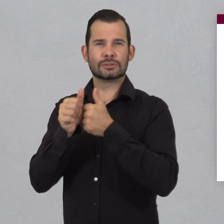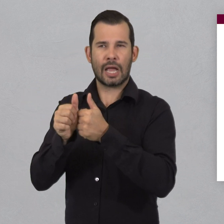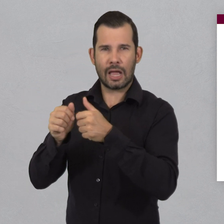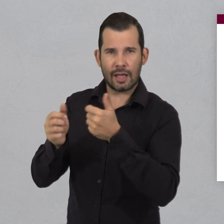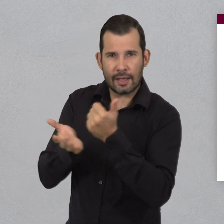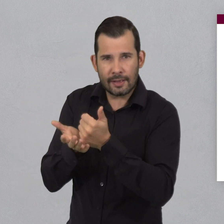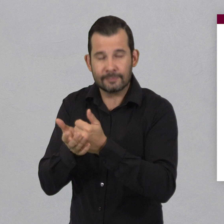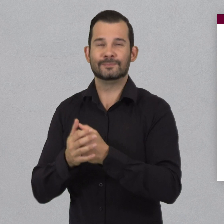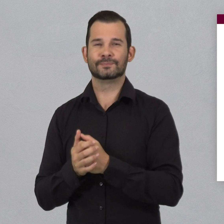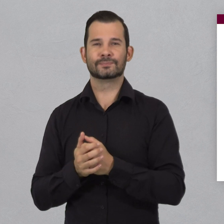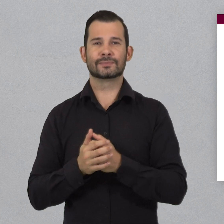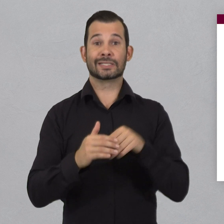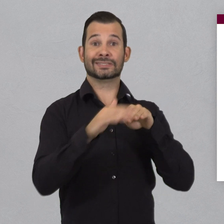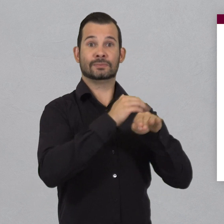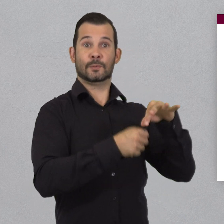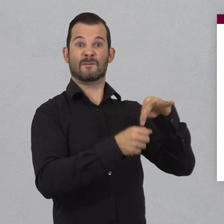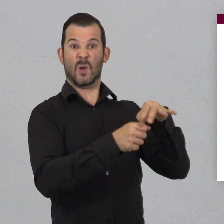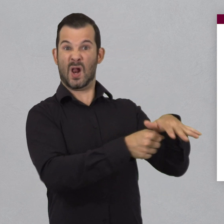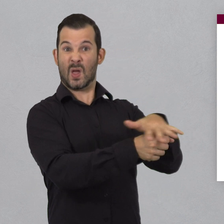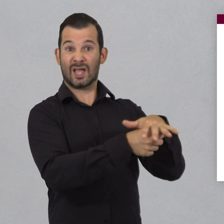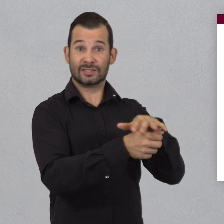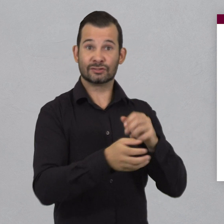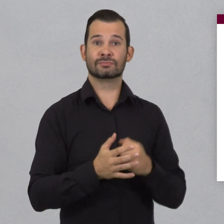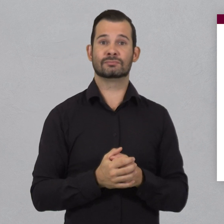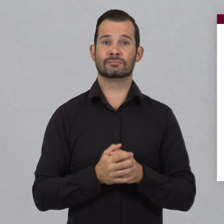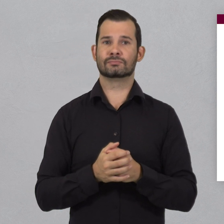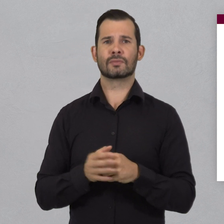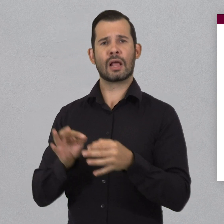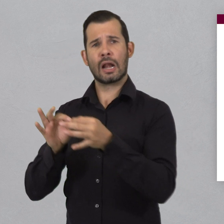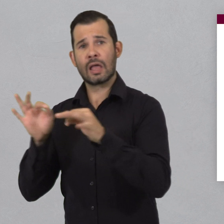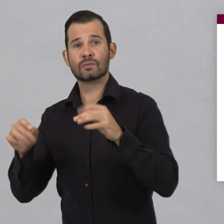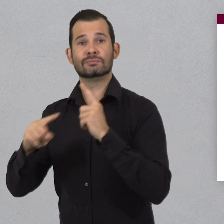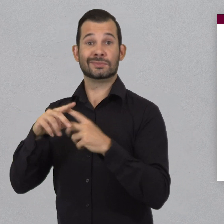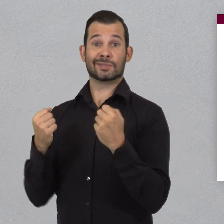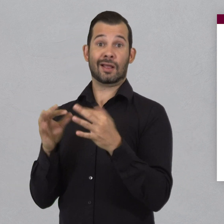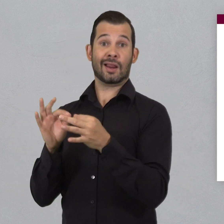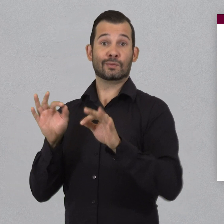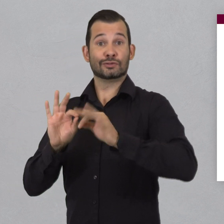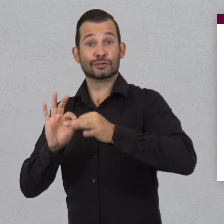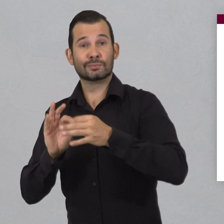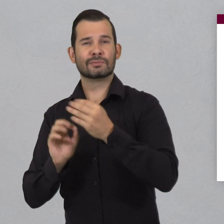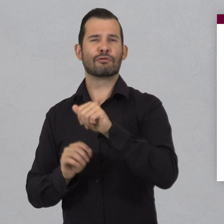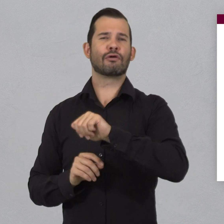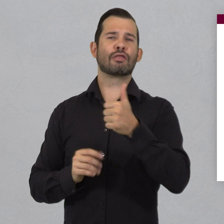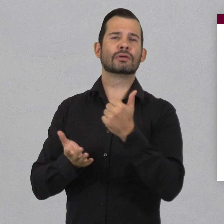· Accessible voting locations · Language and sign language interpretation